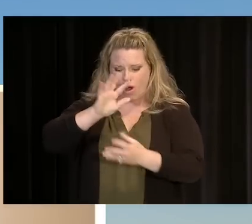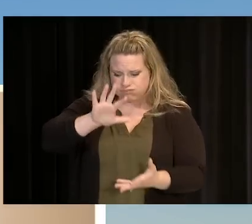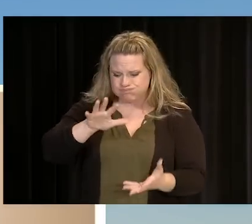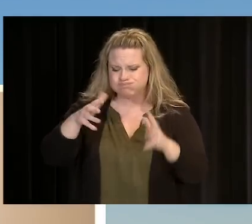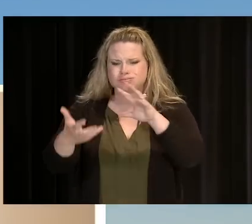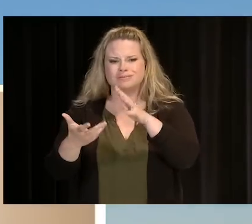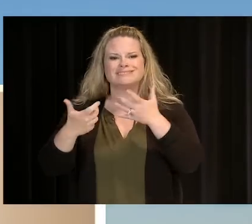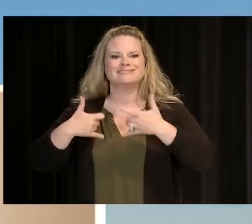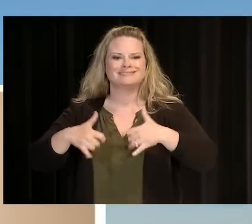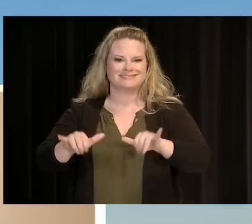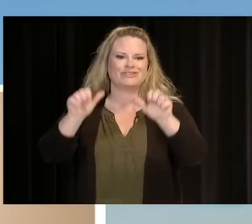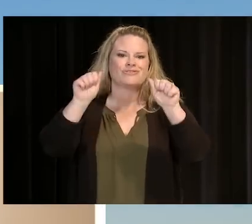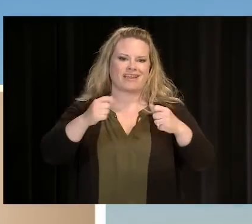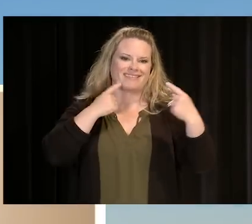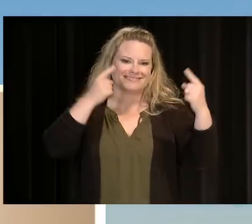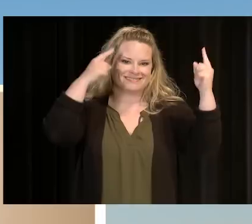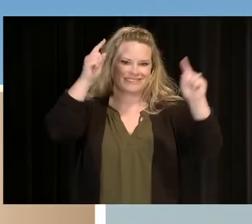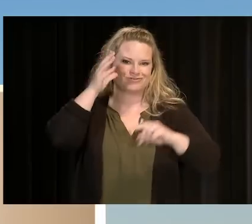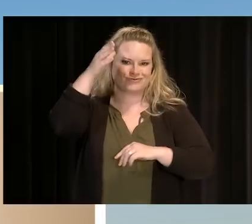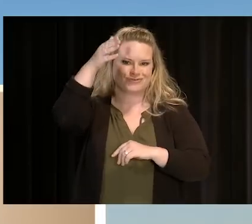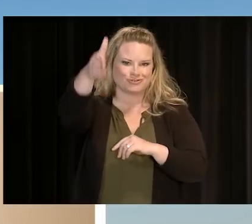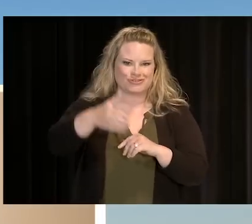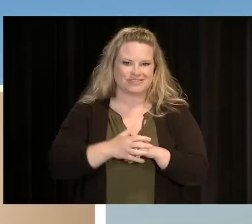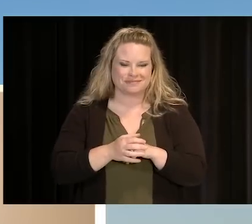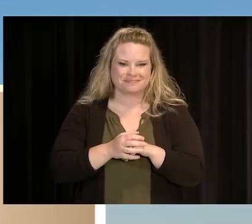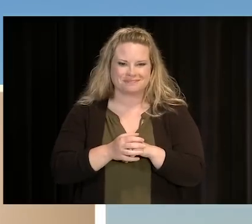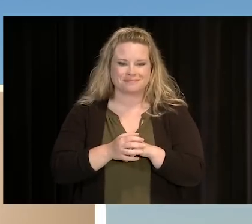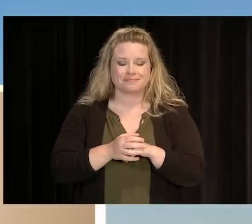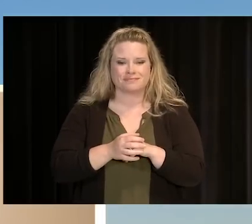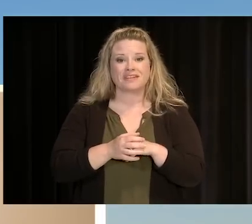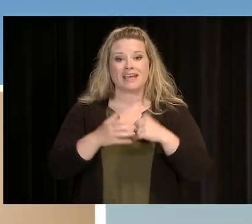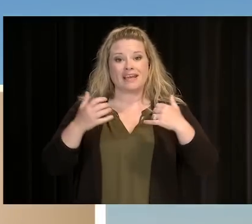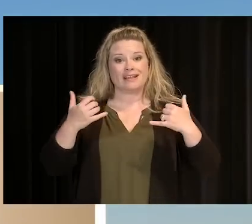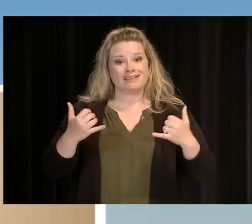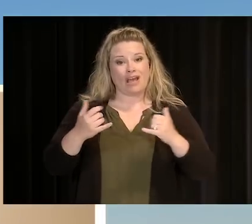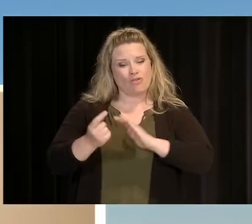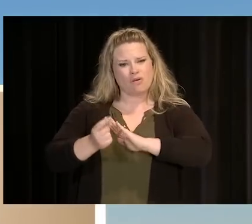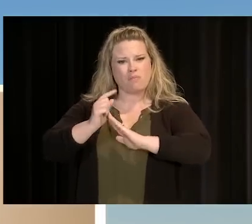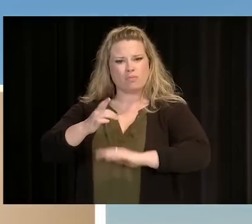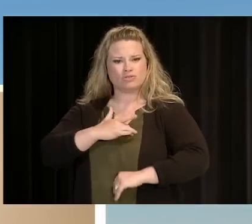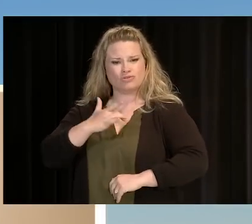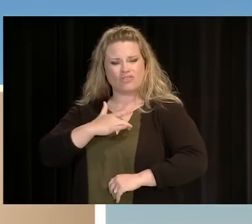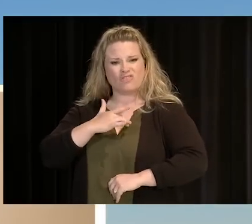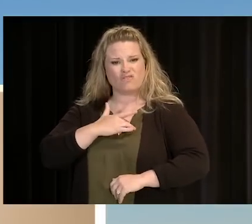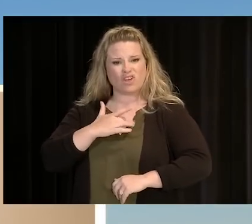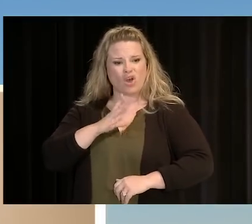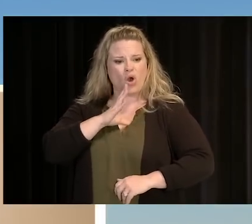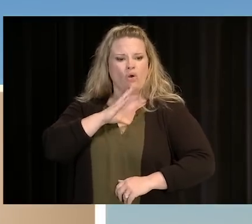THAT NOT EVEN A WORLD-SHAKING INFECTION IS GOING TO GET BETWEEN THEM AND THEIR DESTINATION. WHILE WE ARE IN THOSE MOMENTS